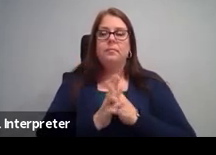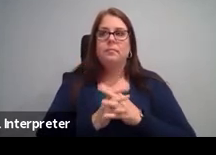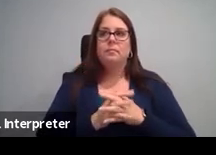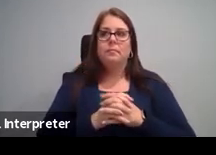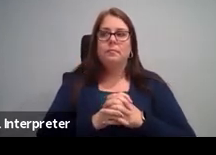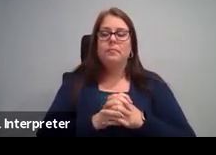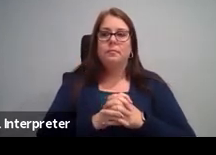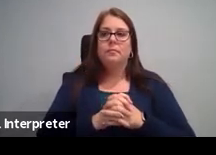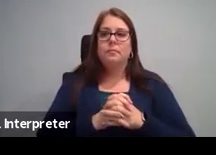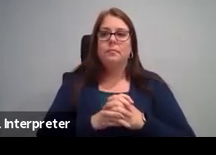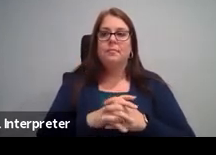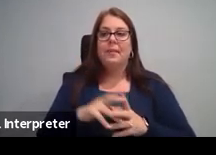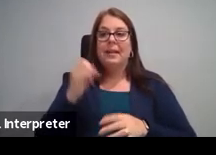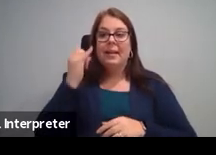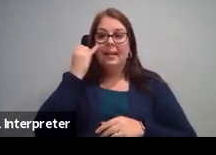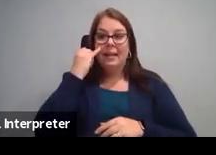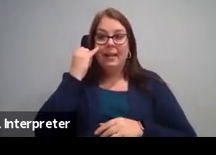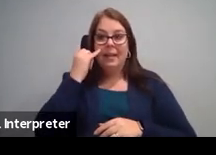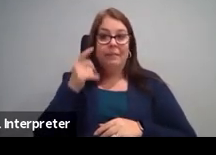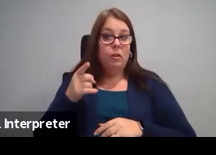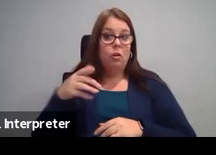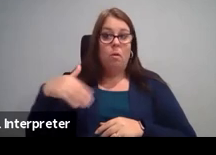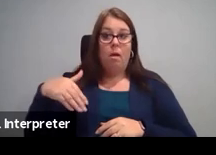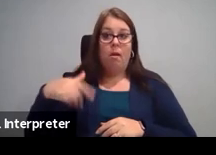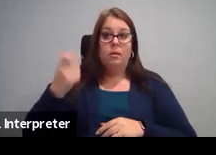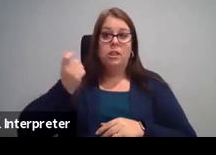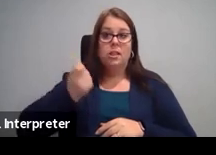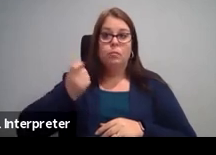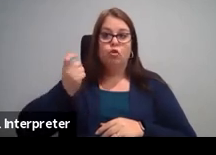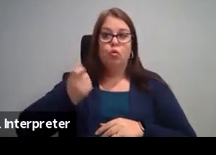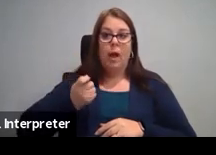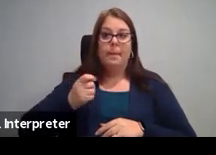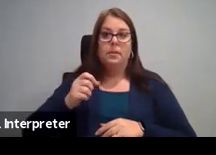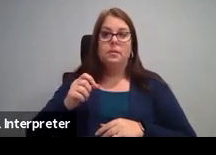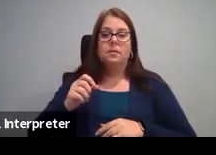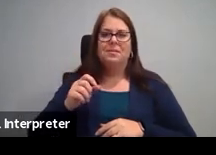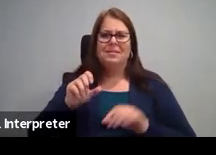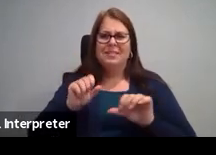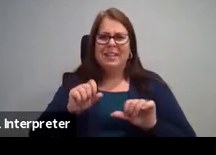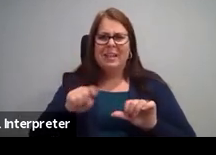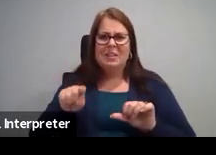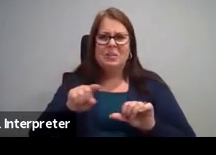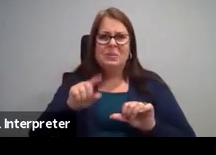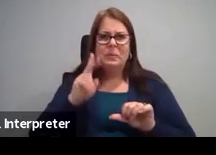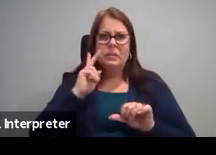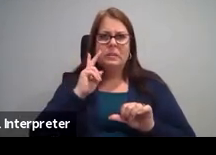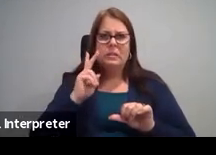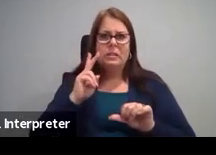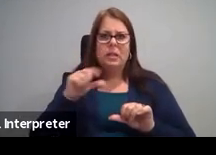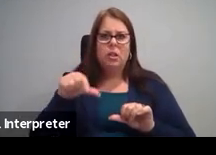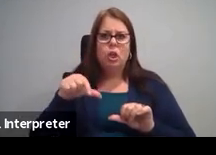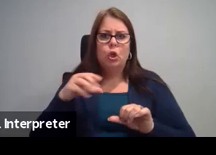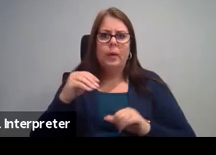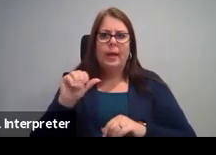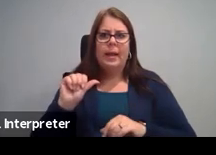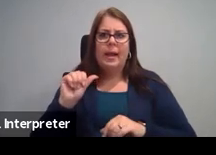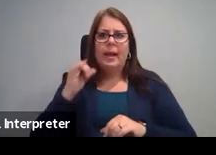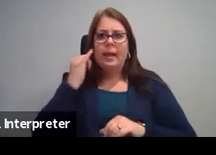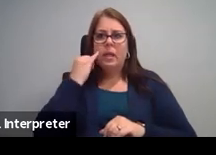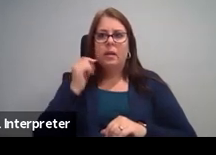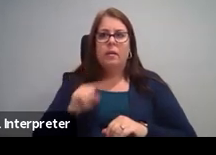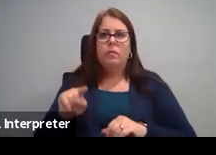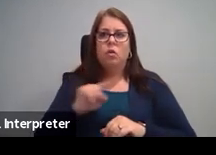Allison frenzel: But if you are not subscribed to the, I don't know. Can you guys can somebody like put in the Q AMP. A if you can see my responses when I type them to the public.